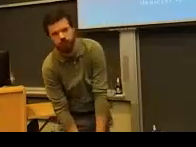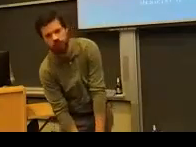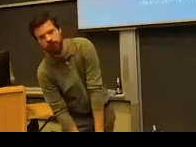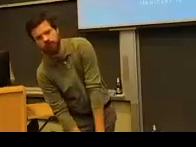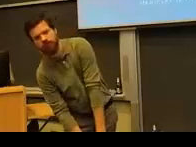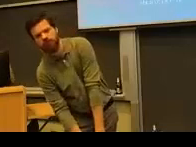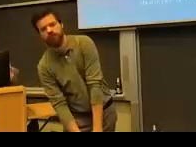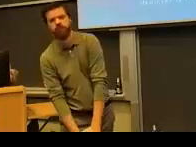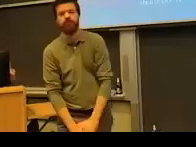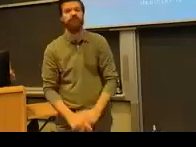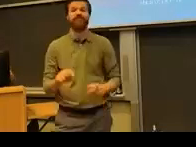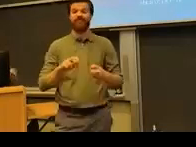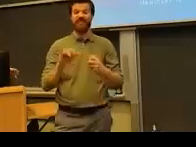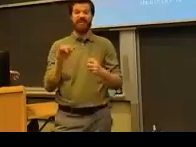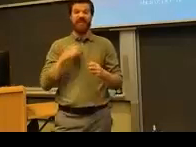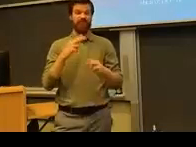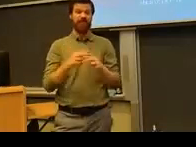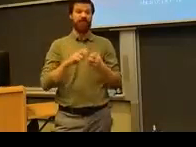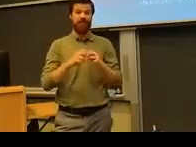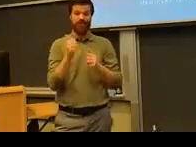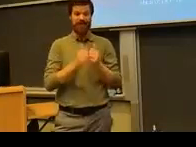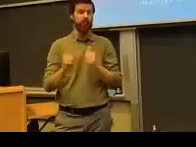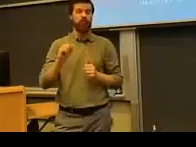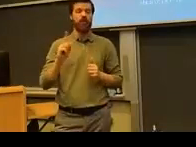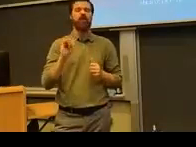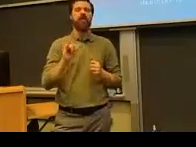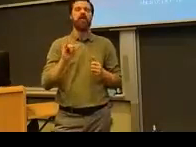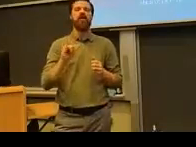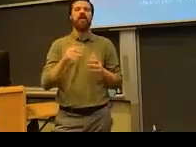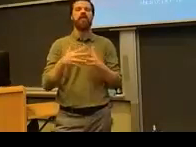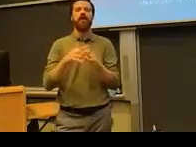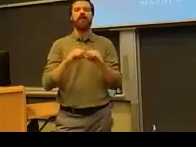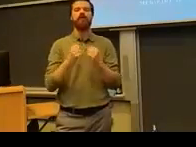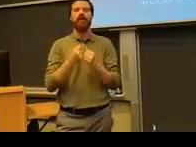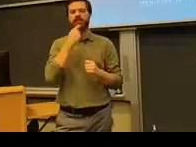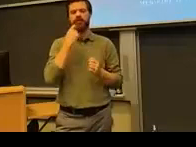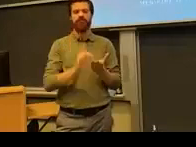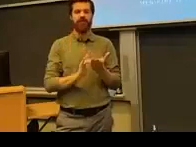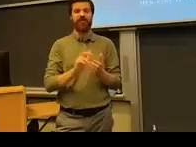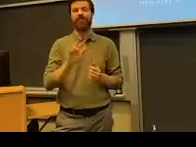this is a problem everywhere um according to the American Society of addiction medicine 34 to 41%